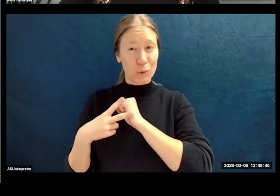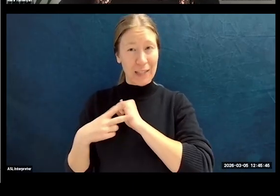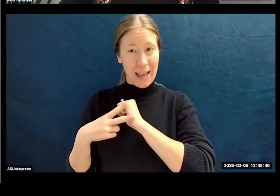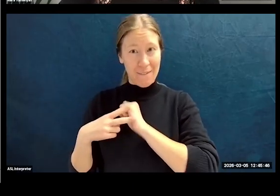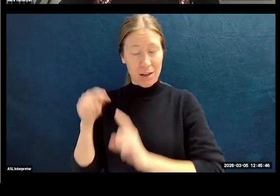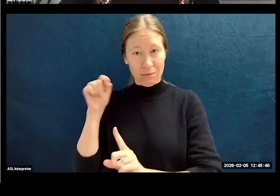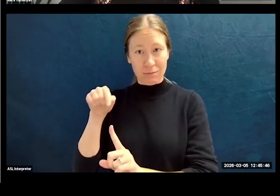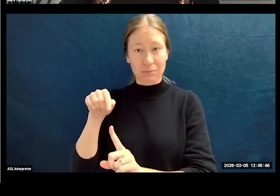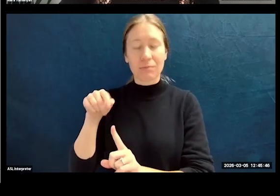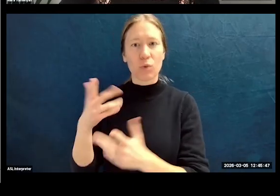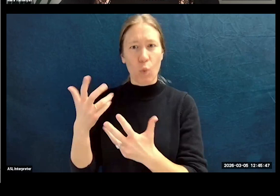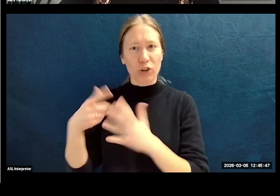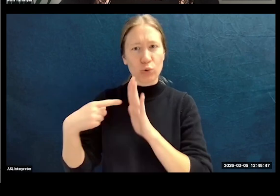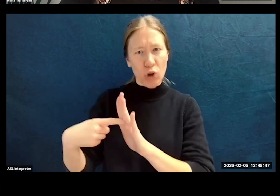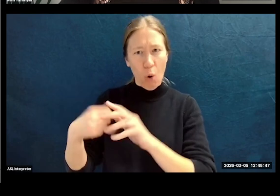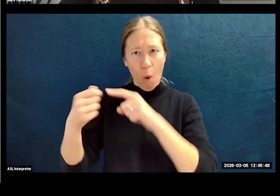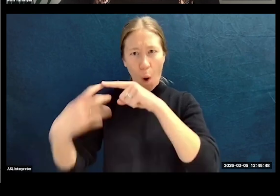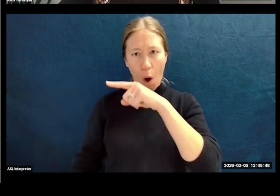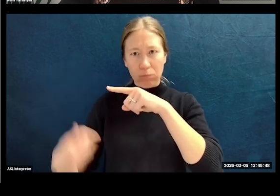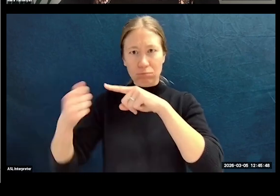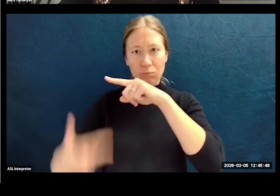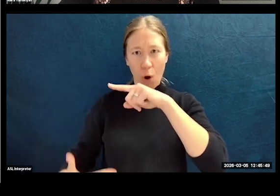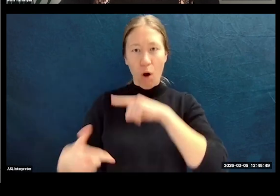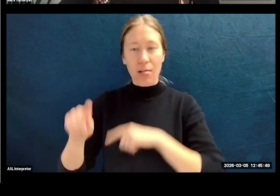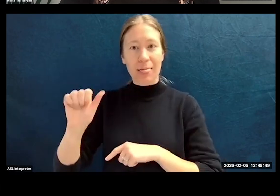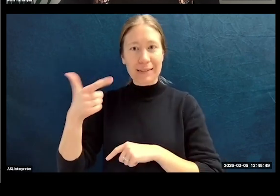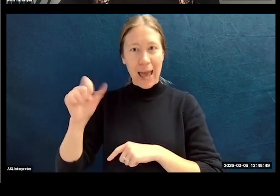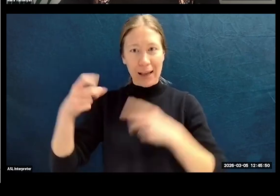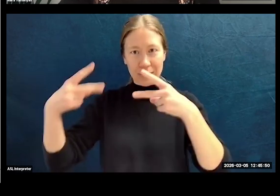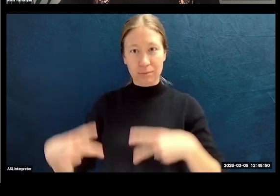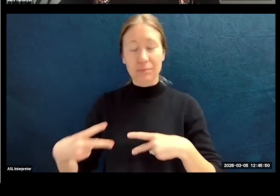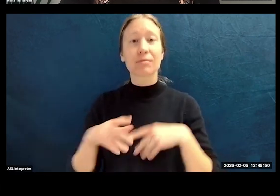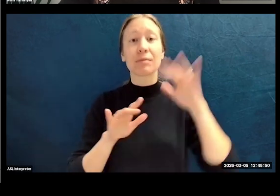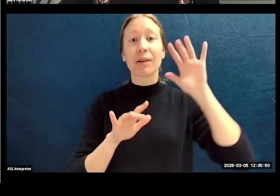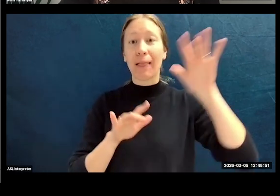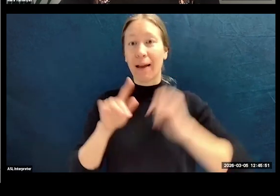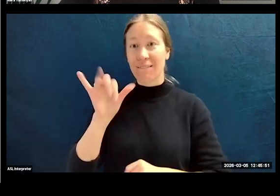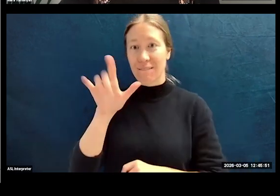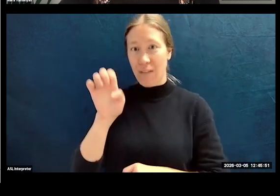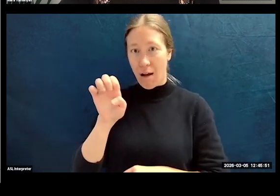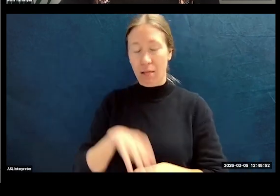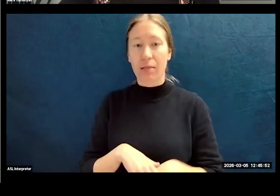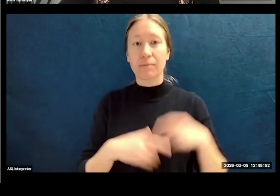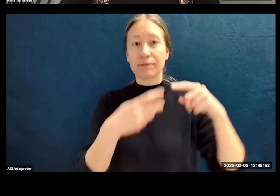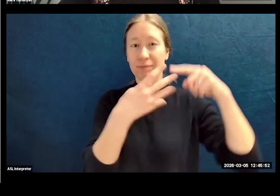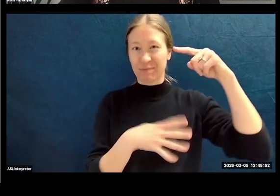that will show all the tags is when you go to File, then click Save As,